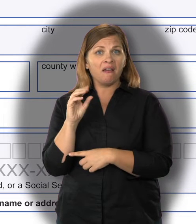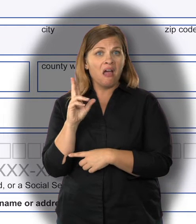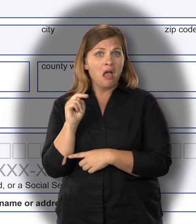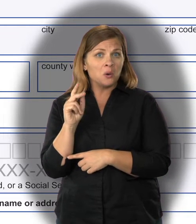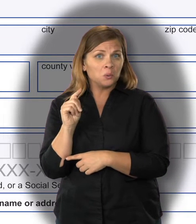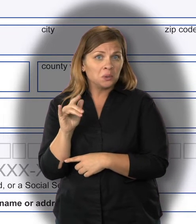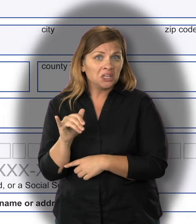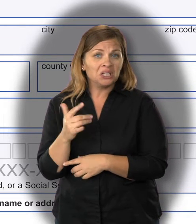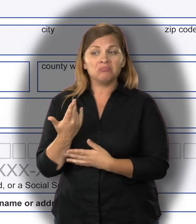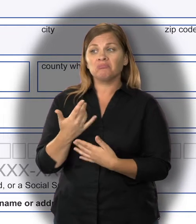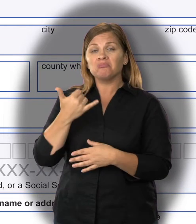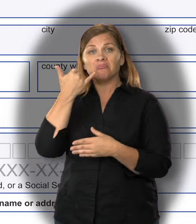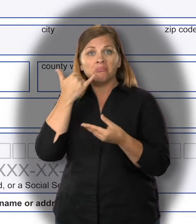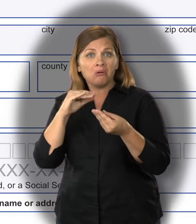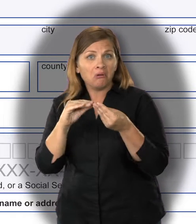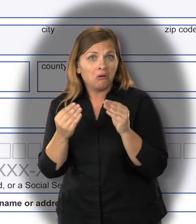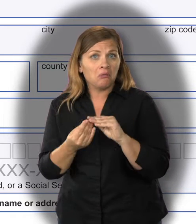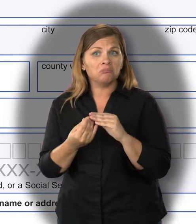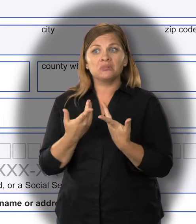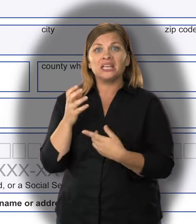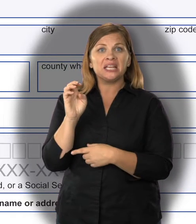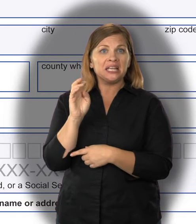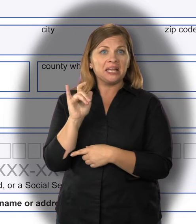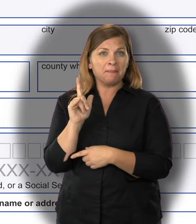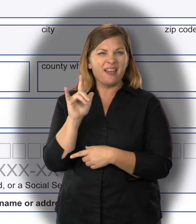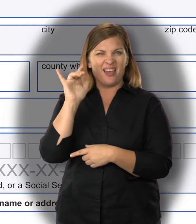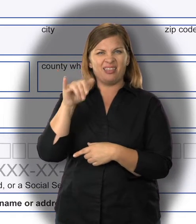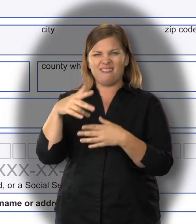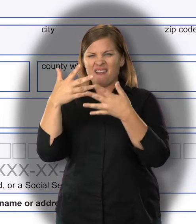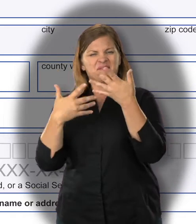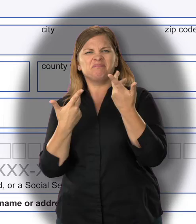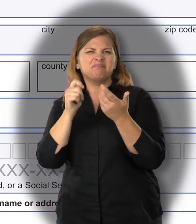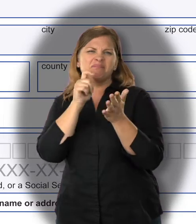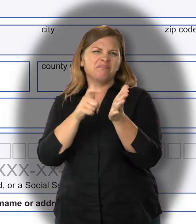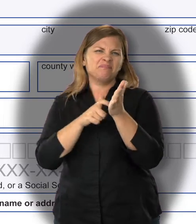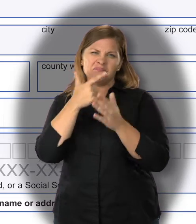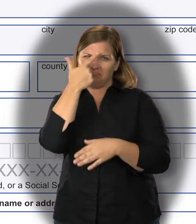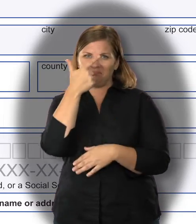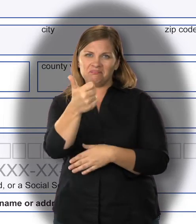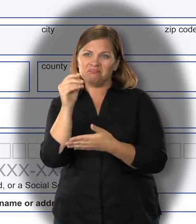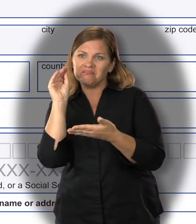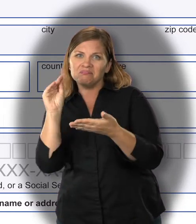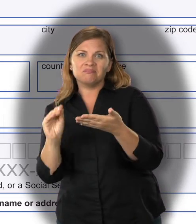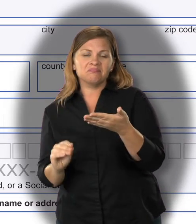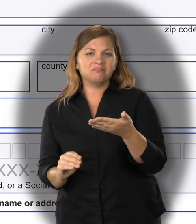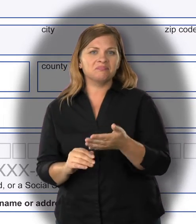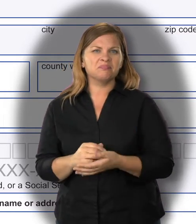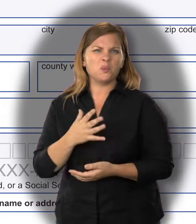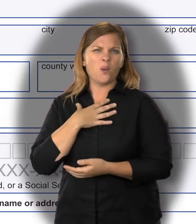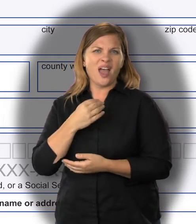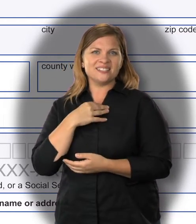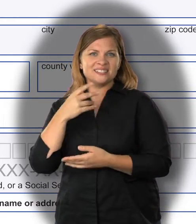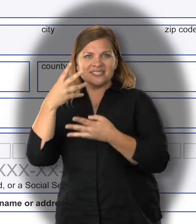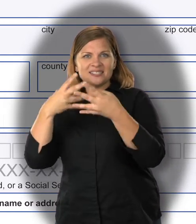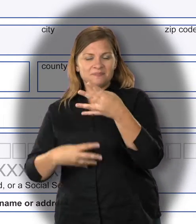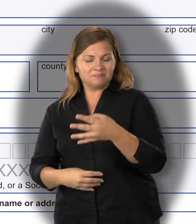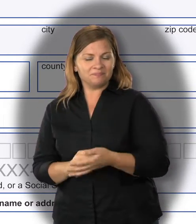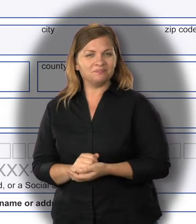the county where you live, your phone number, and your email address.